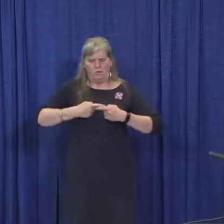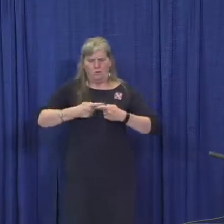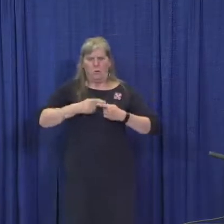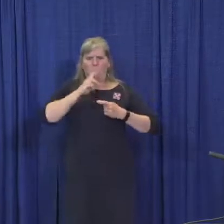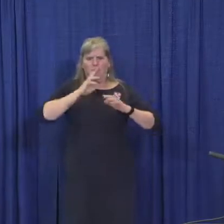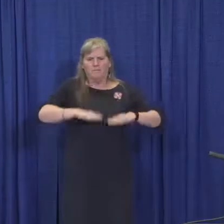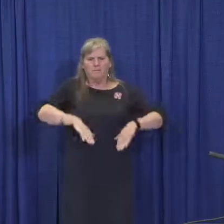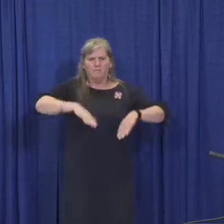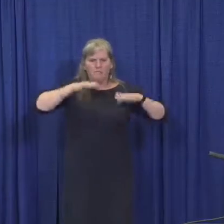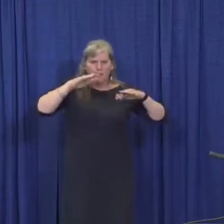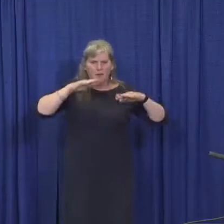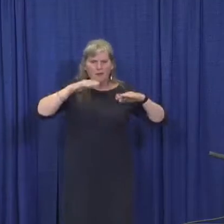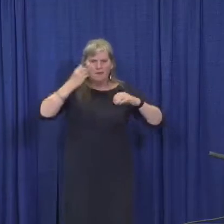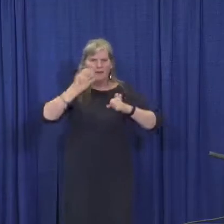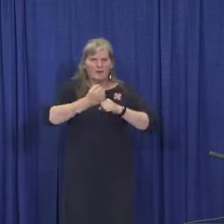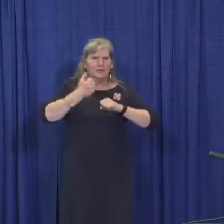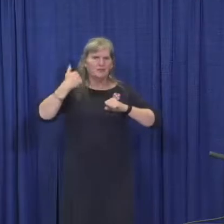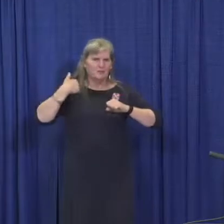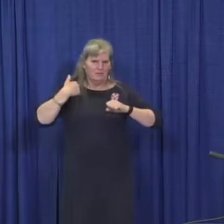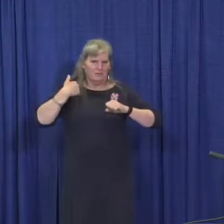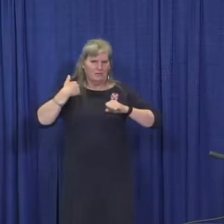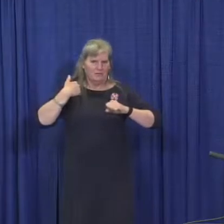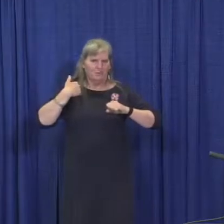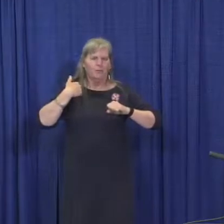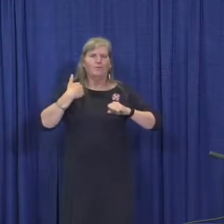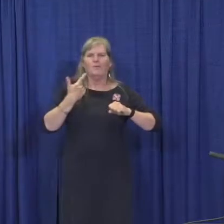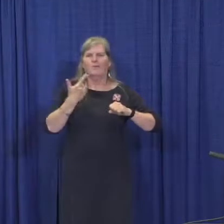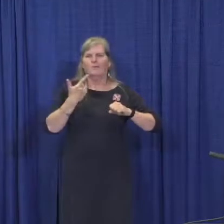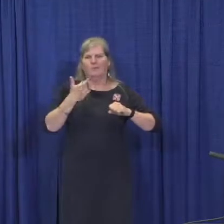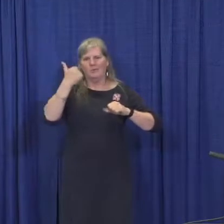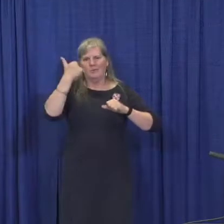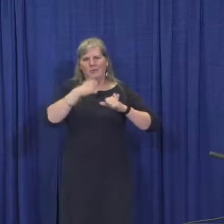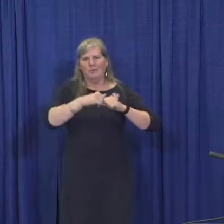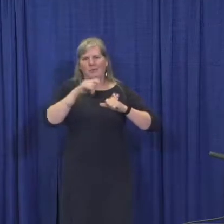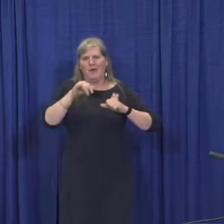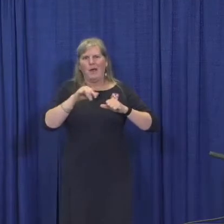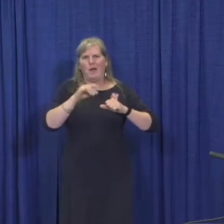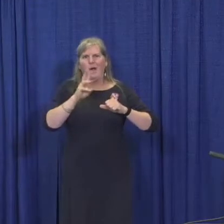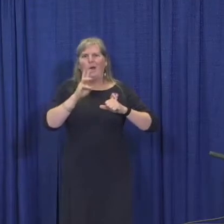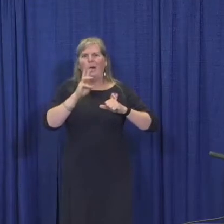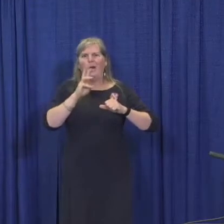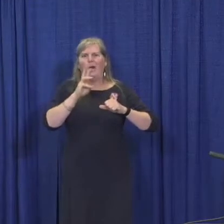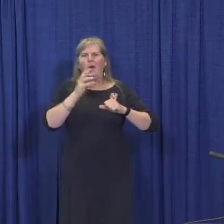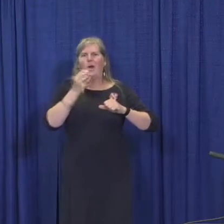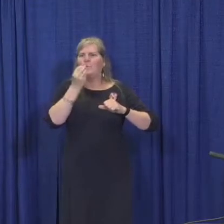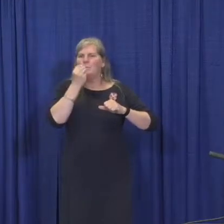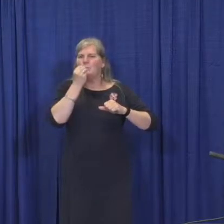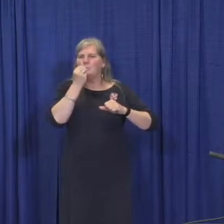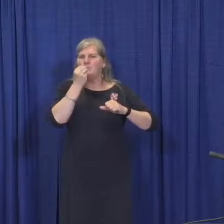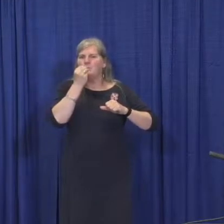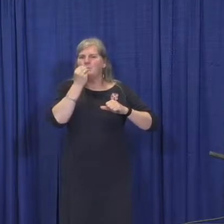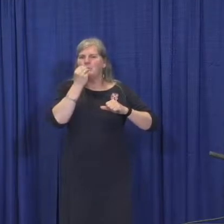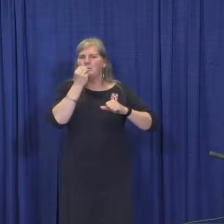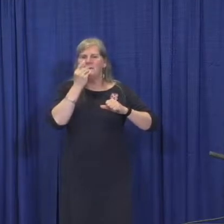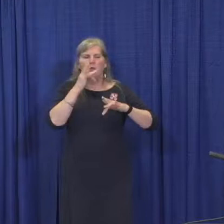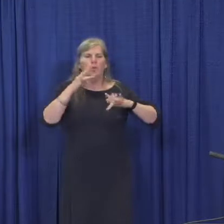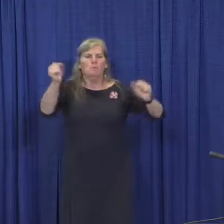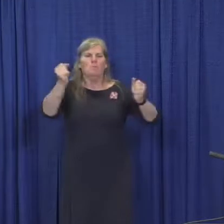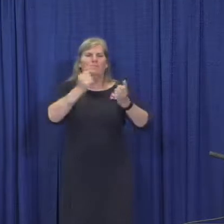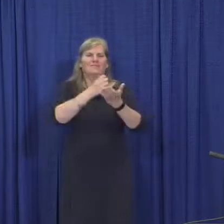flood and the roads were closed.